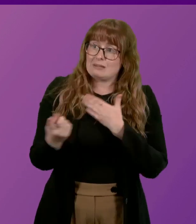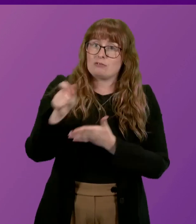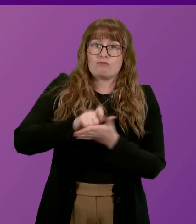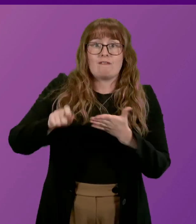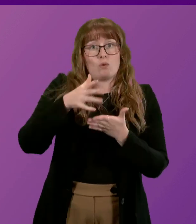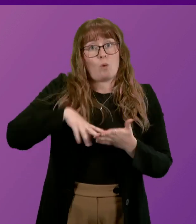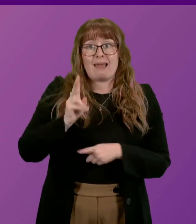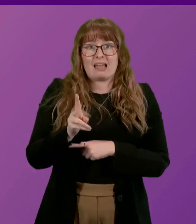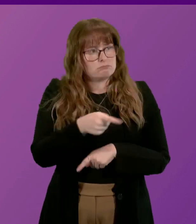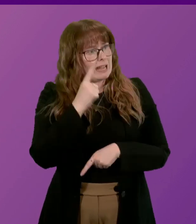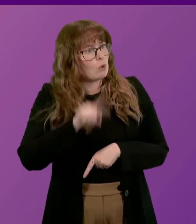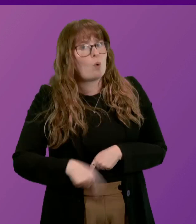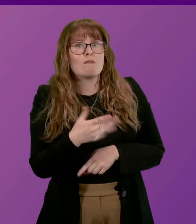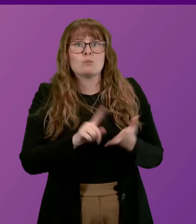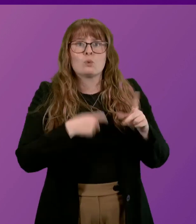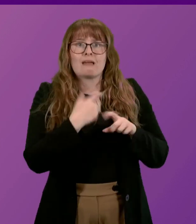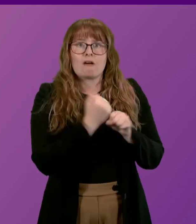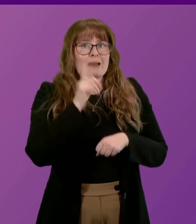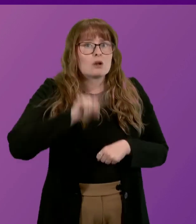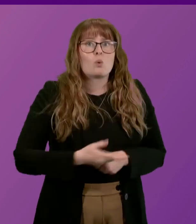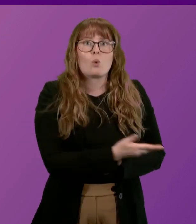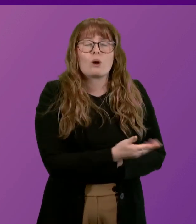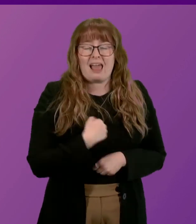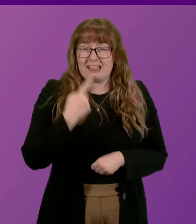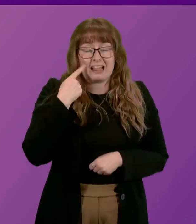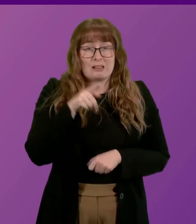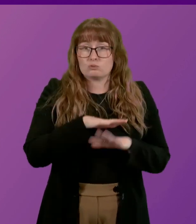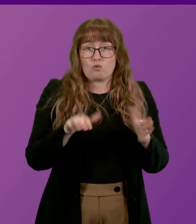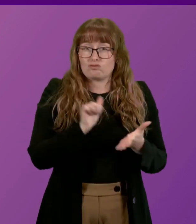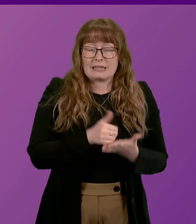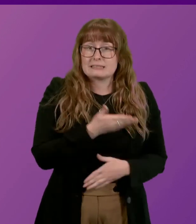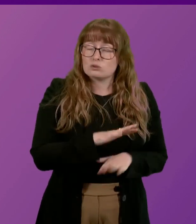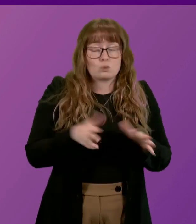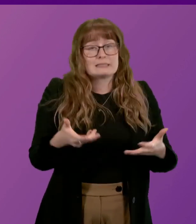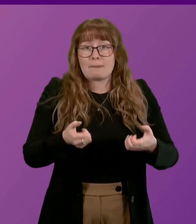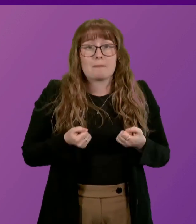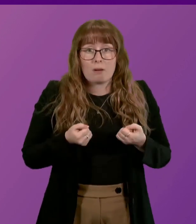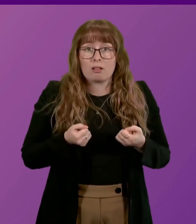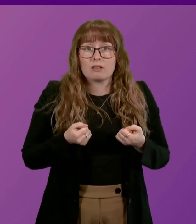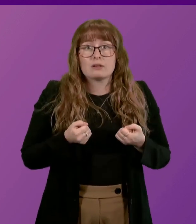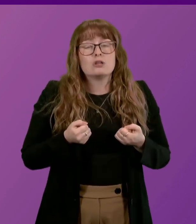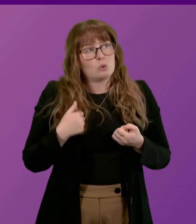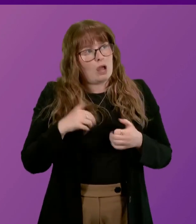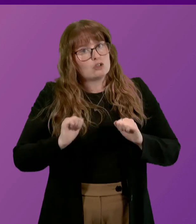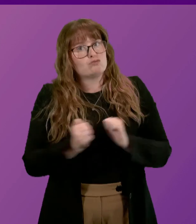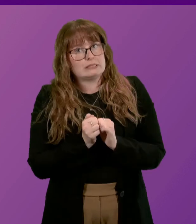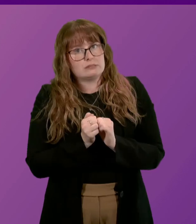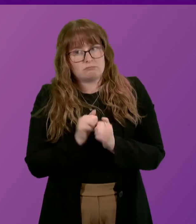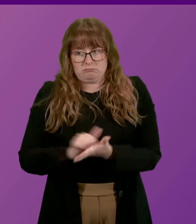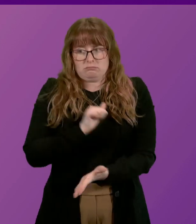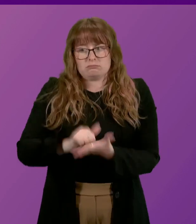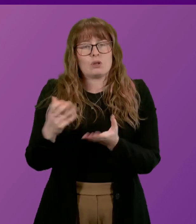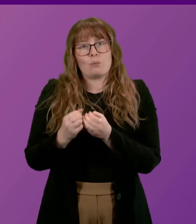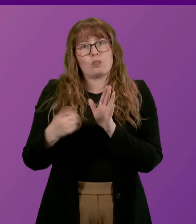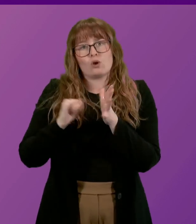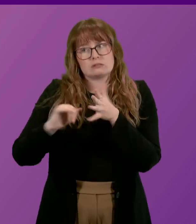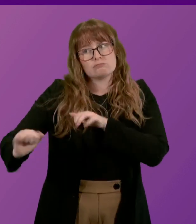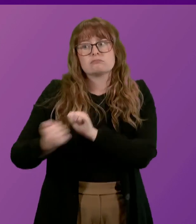to be ignored by the United Kingdom Government. I agree entirely with Lorna Slater on that point.